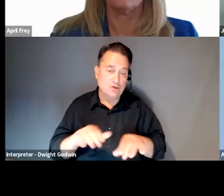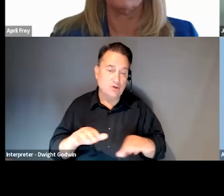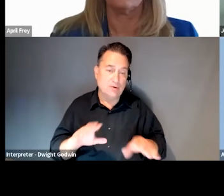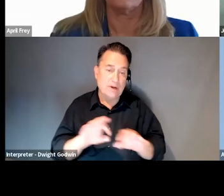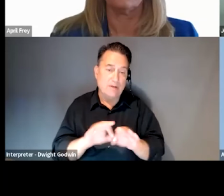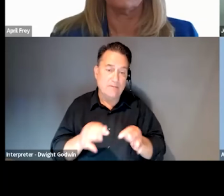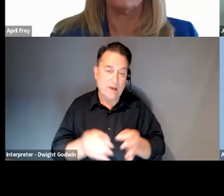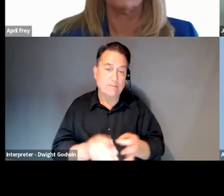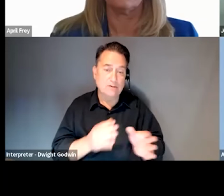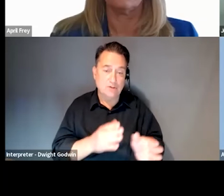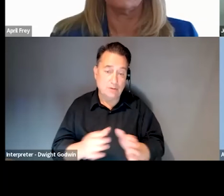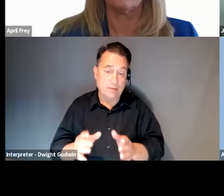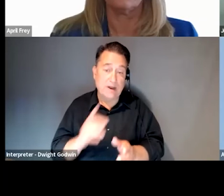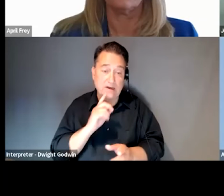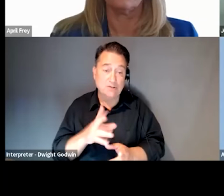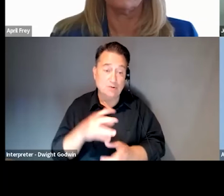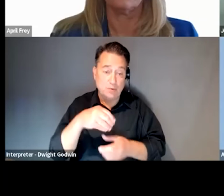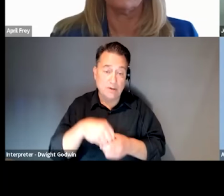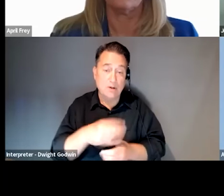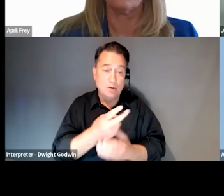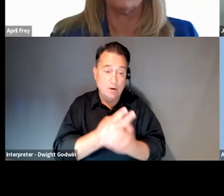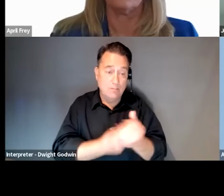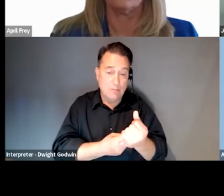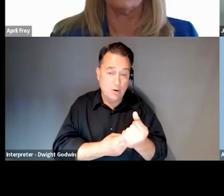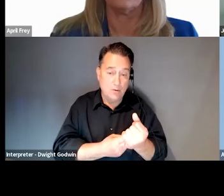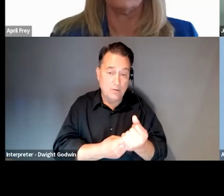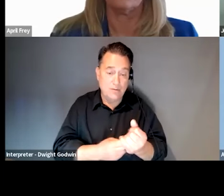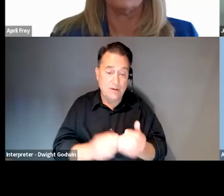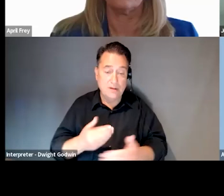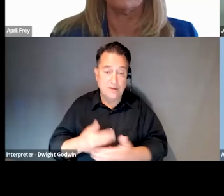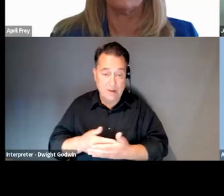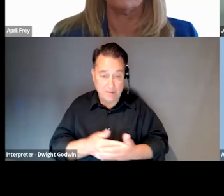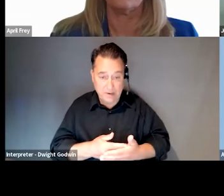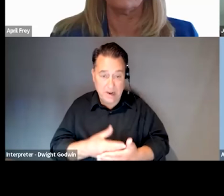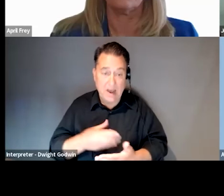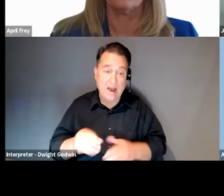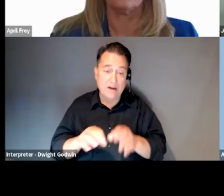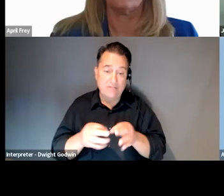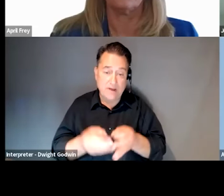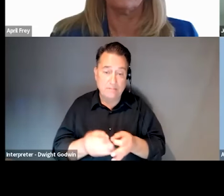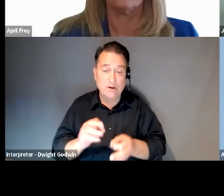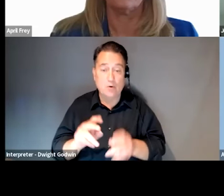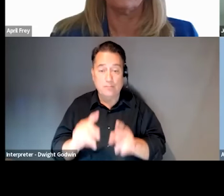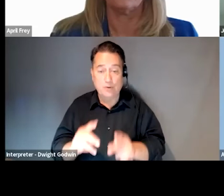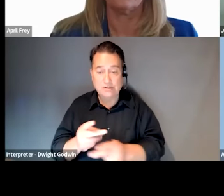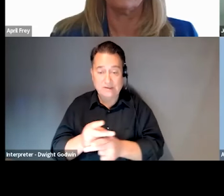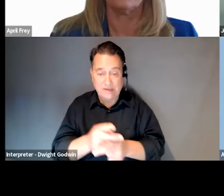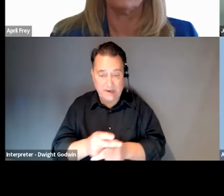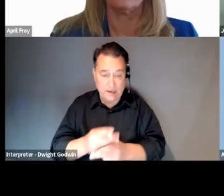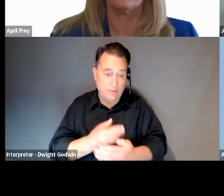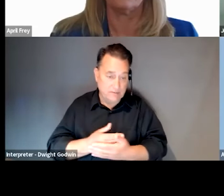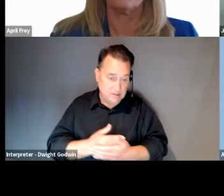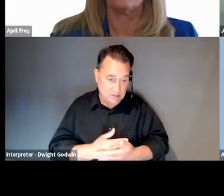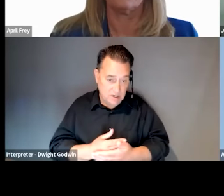is to include both the infant and family or caregiver. So really that family-centered approach